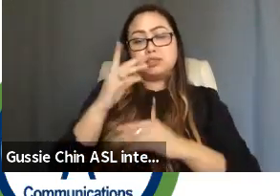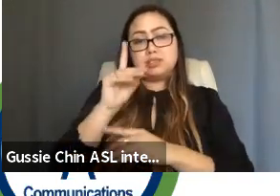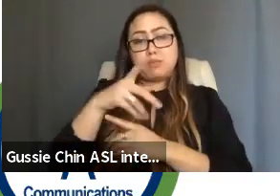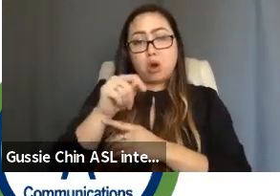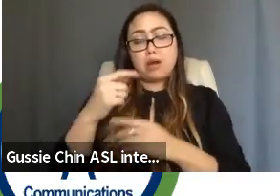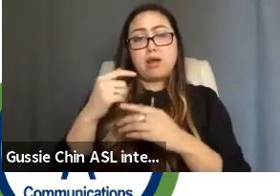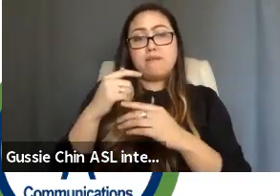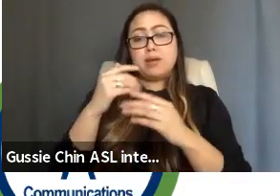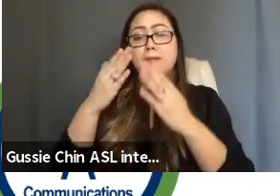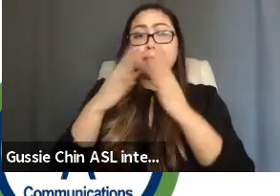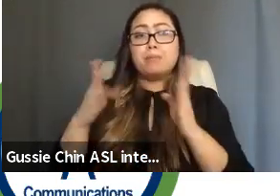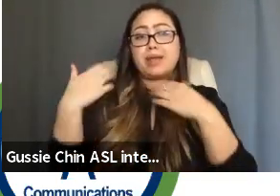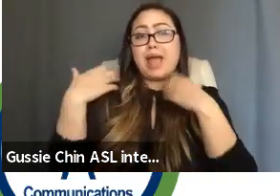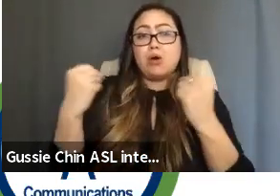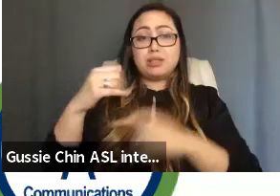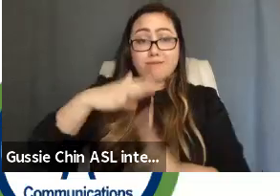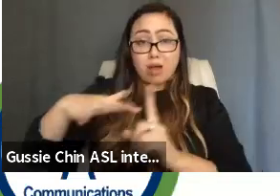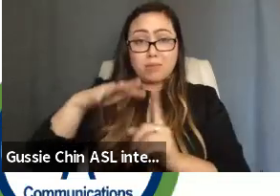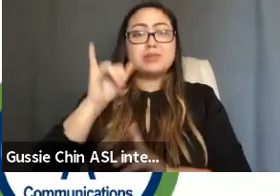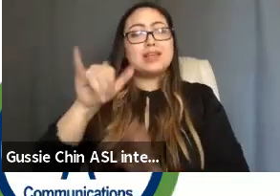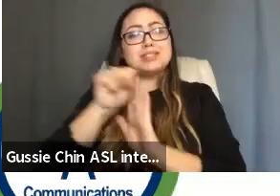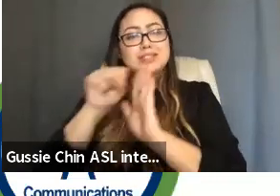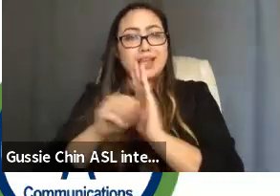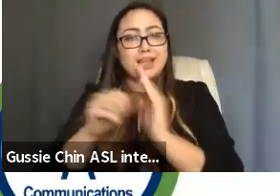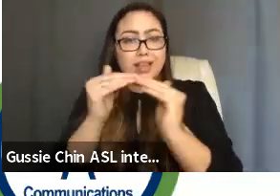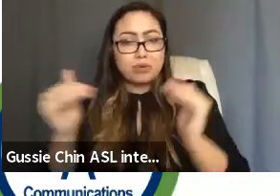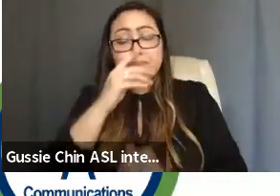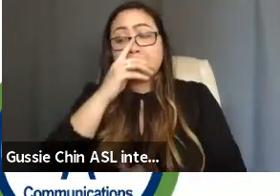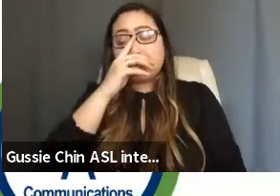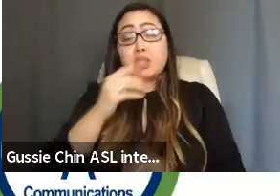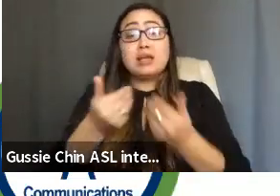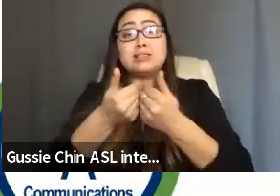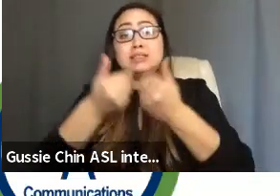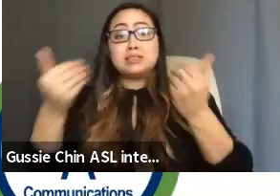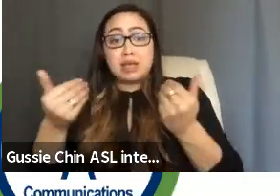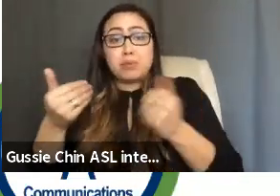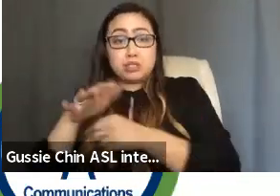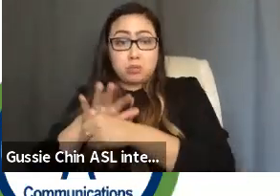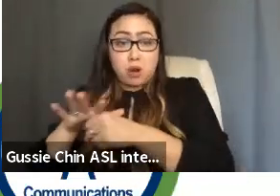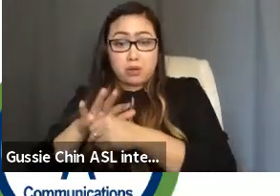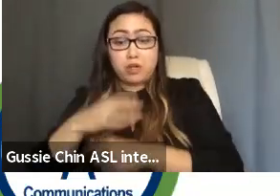environment at the state level. We're a separate department from our Department of Human Services,